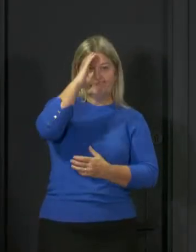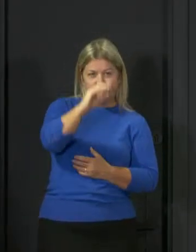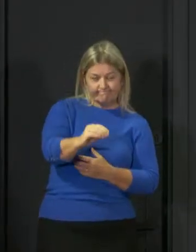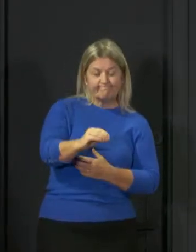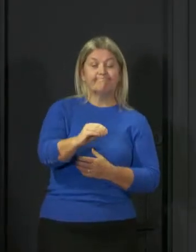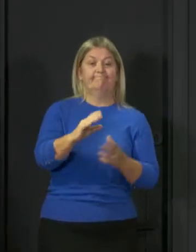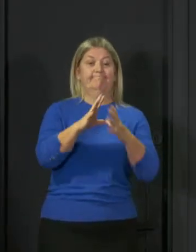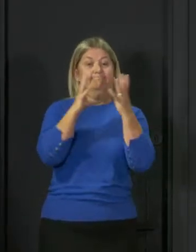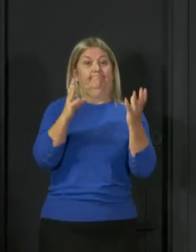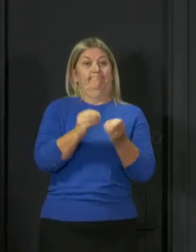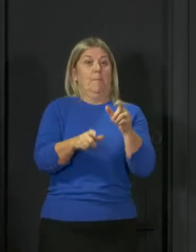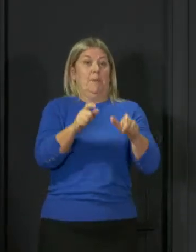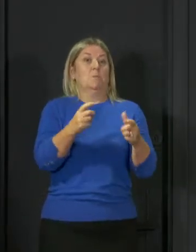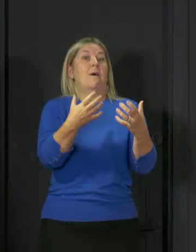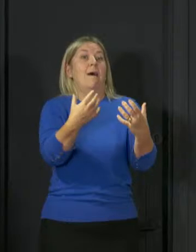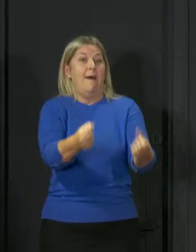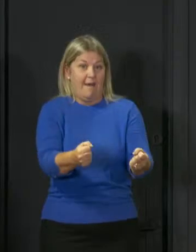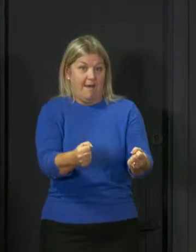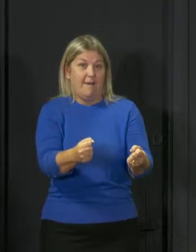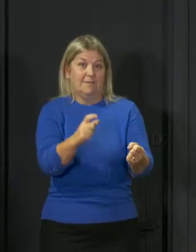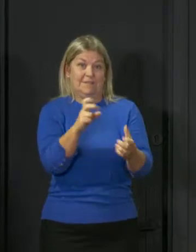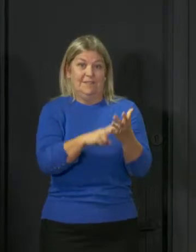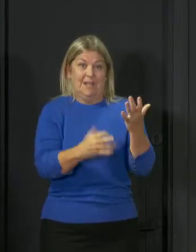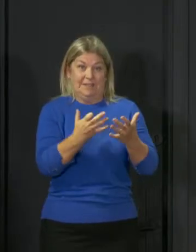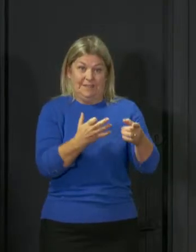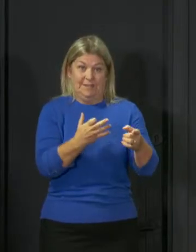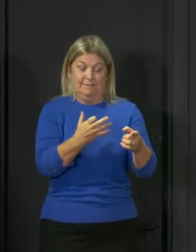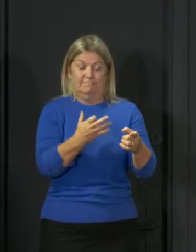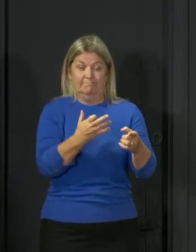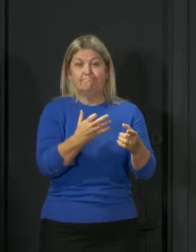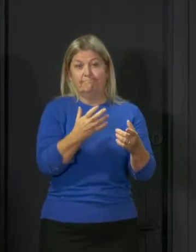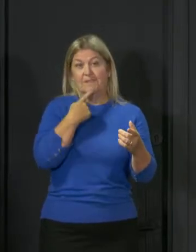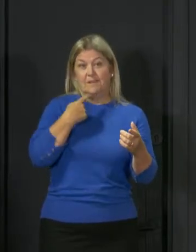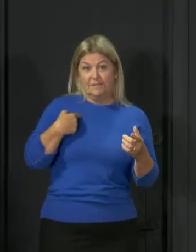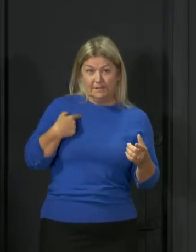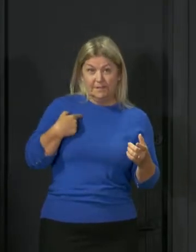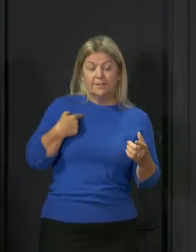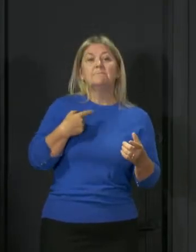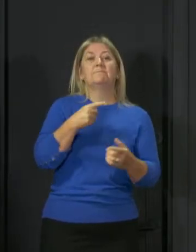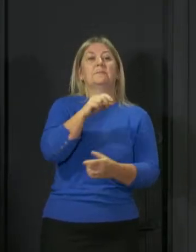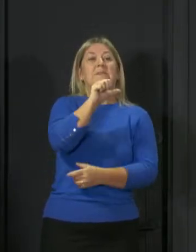of positive cases that were reported yesterday was 697.